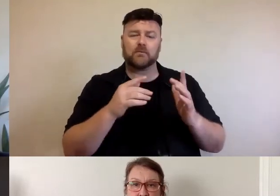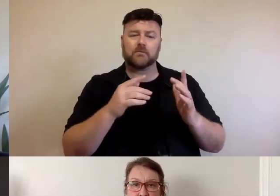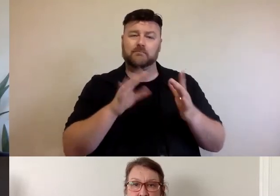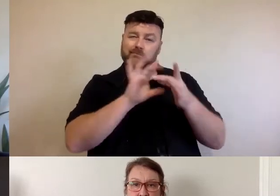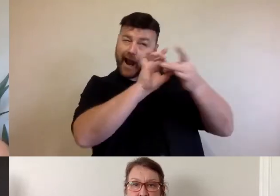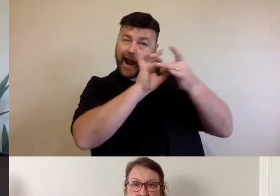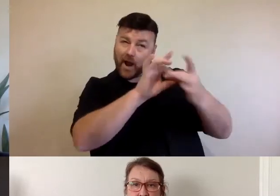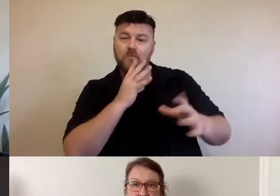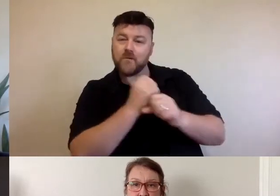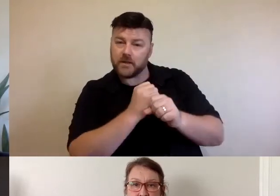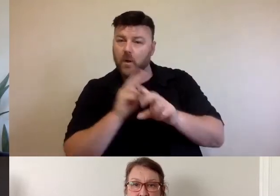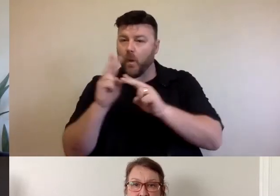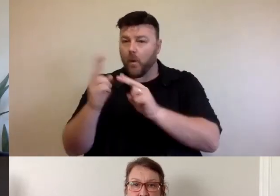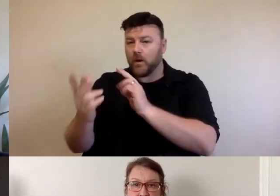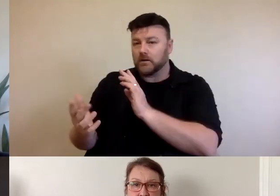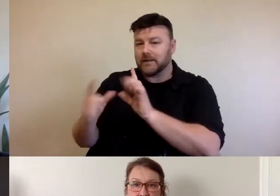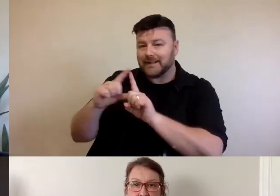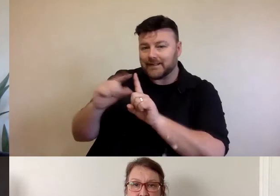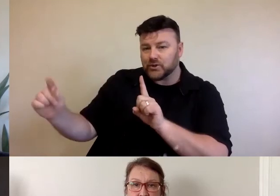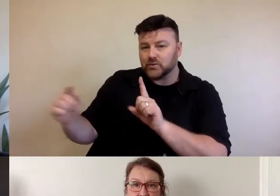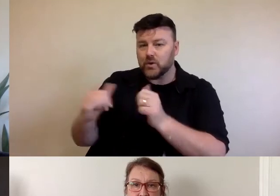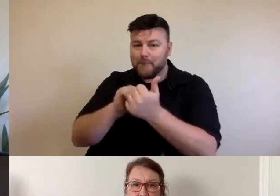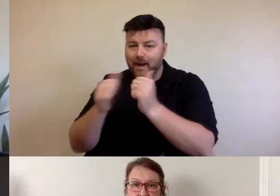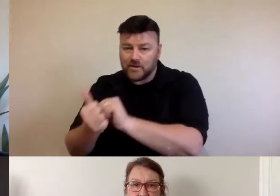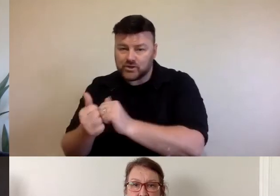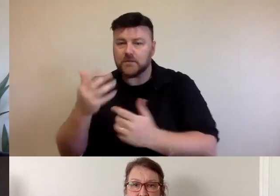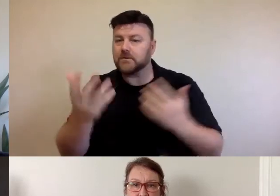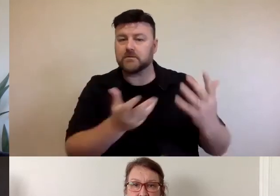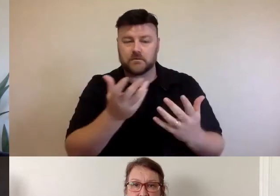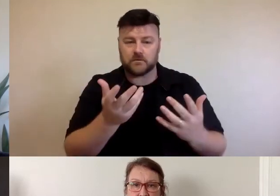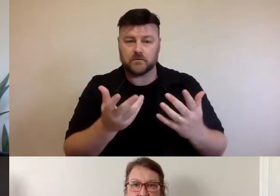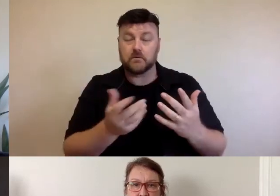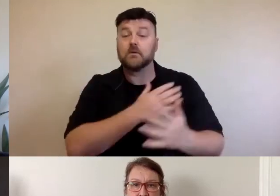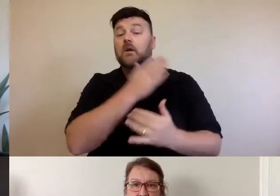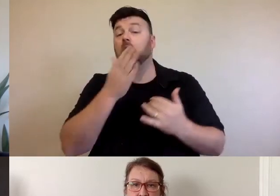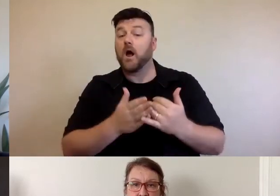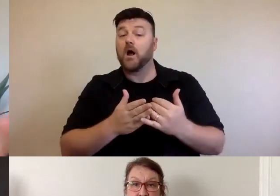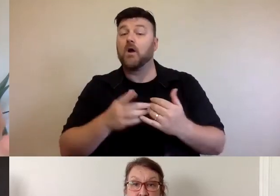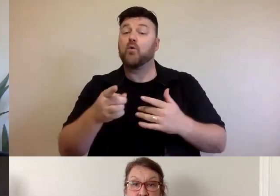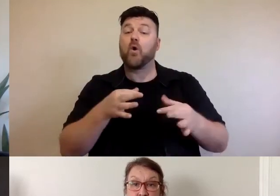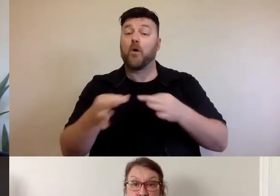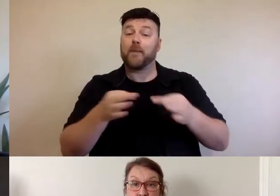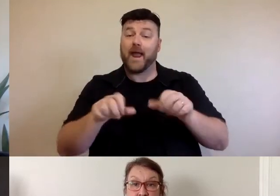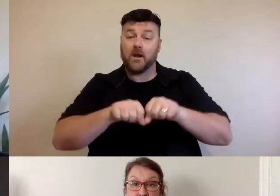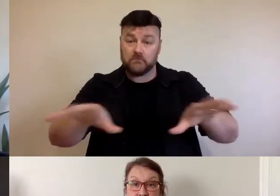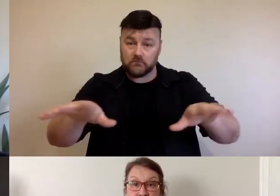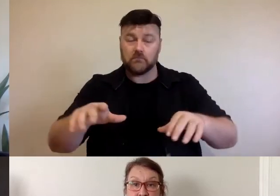look at digital, look at partnerships. Finally, make sure your implementation plan is really doable, it's tight, and you're only